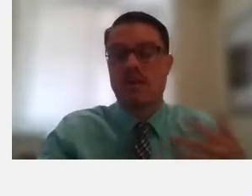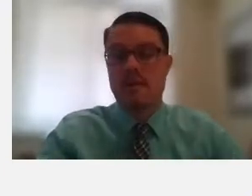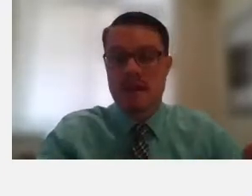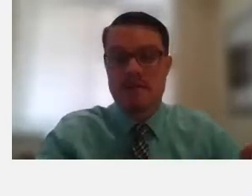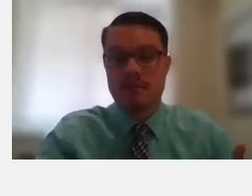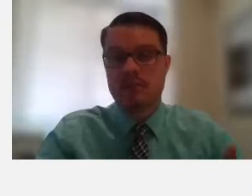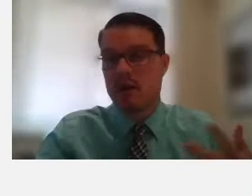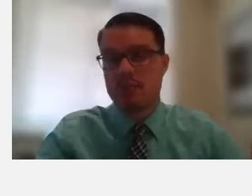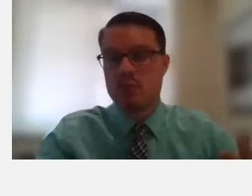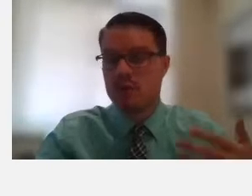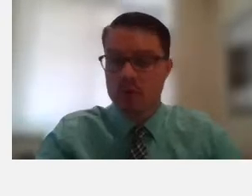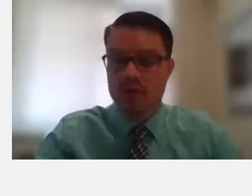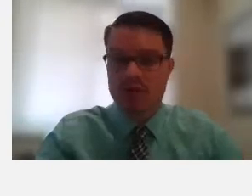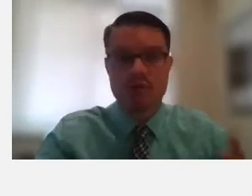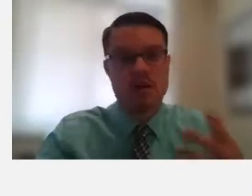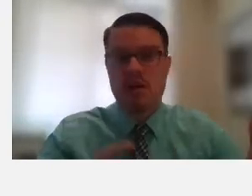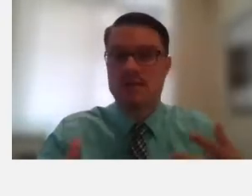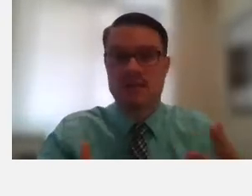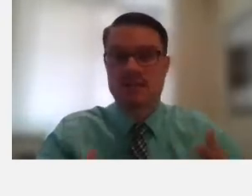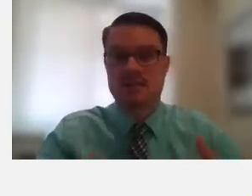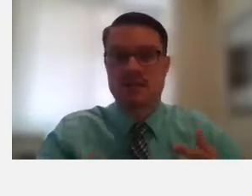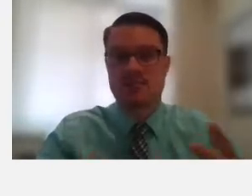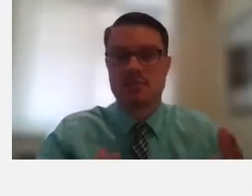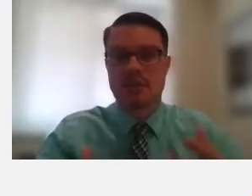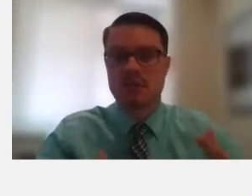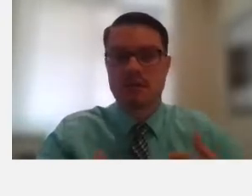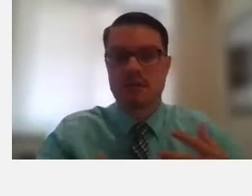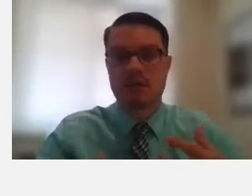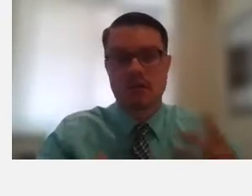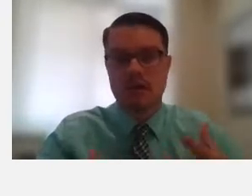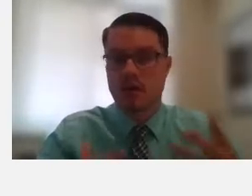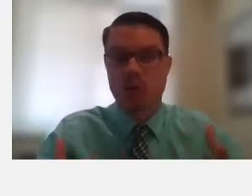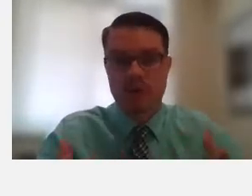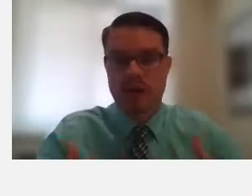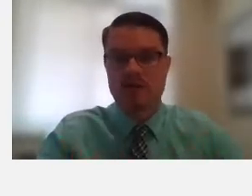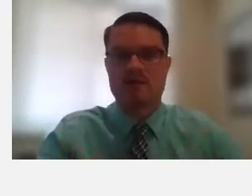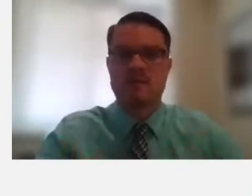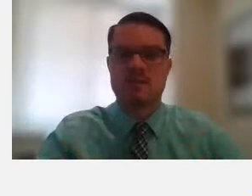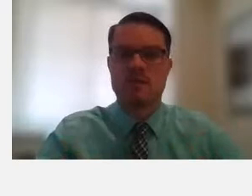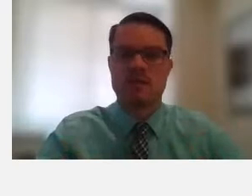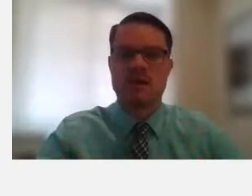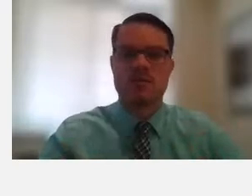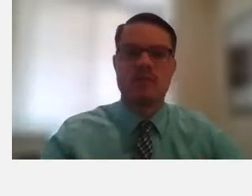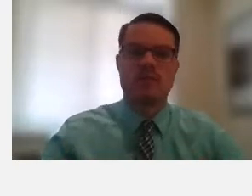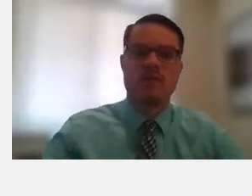that may be able to help you with your issue if it's not something that's particularly in our wheelhouse and something that we can help with.